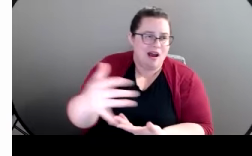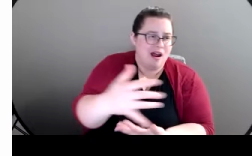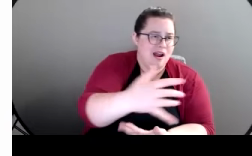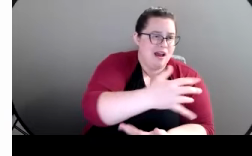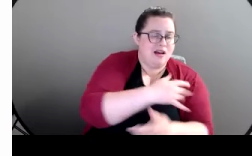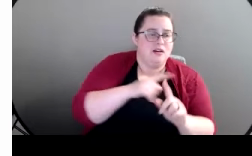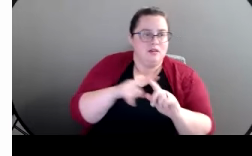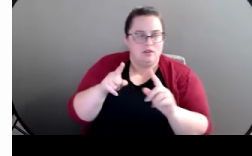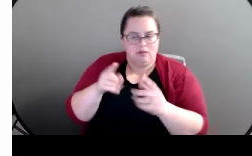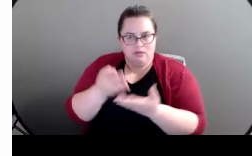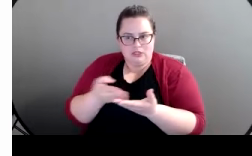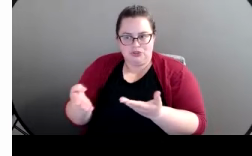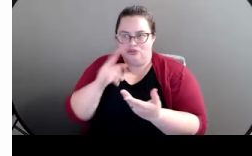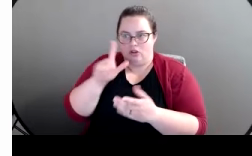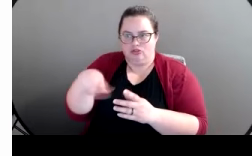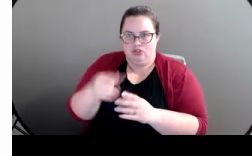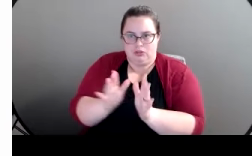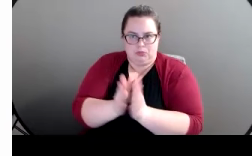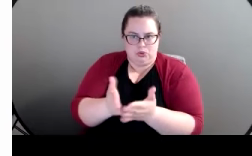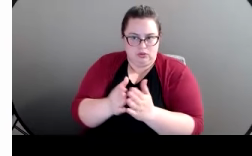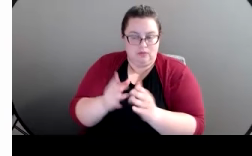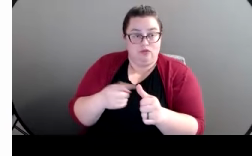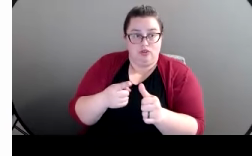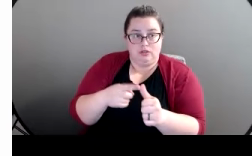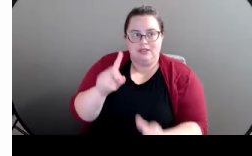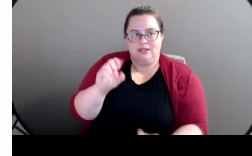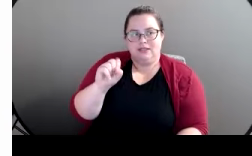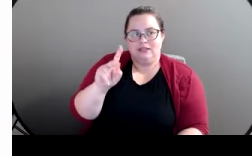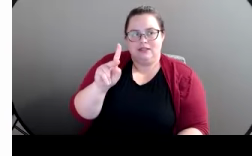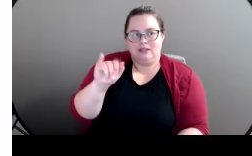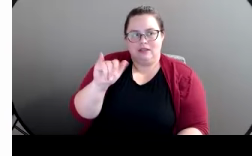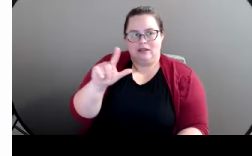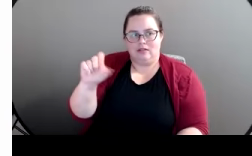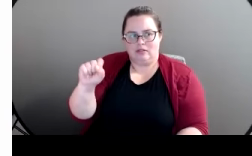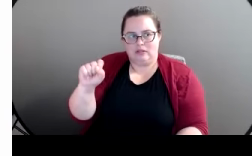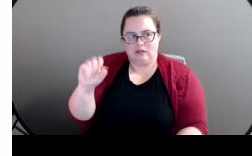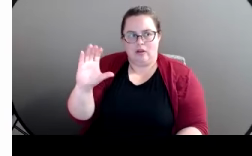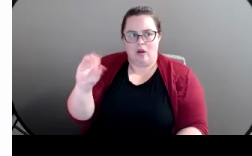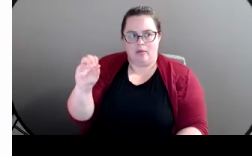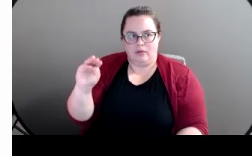The first one is Skills Commons. So this is for workforce training materials.